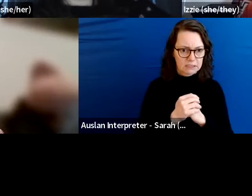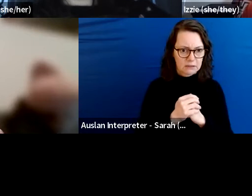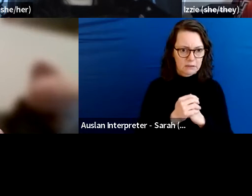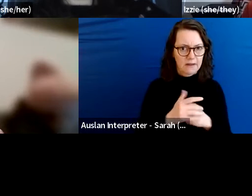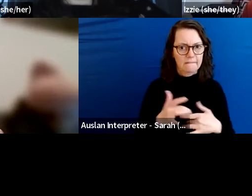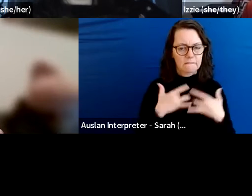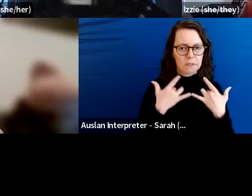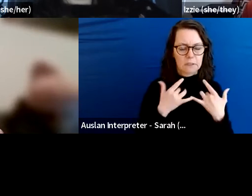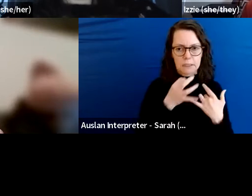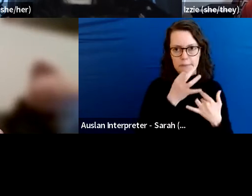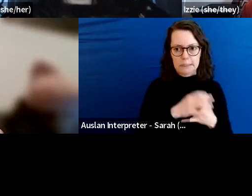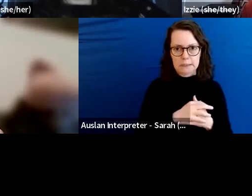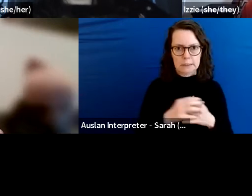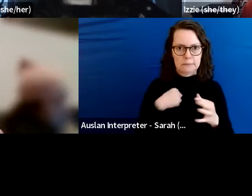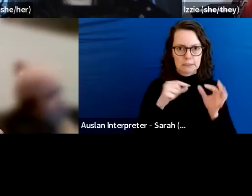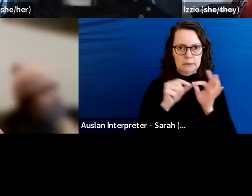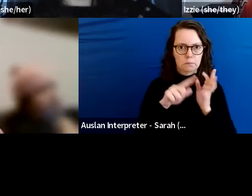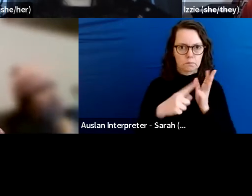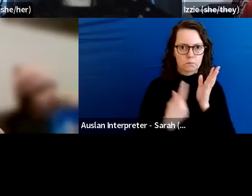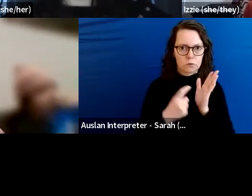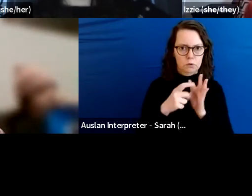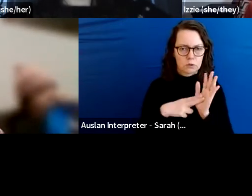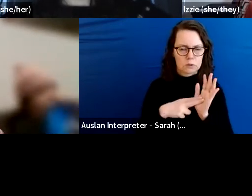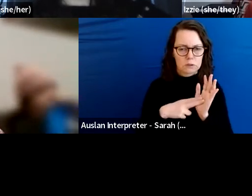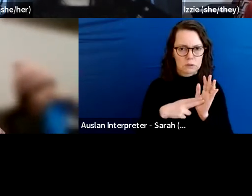You can feel like you're a burden to them.